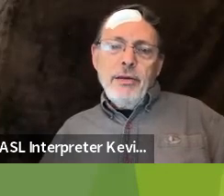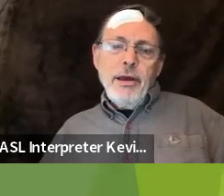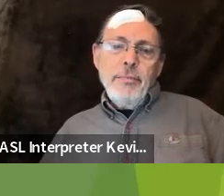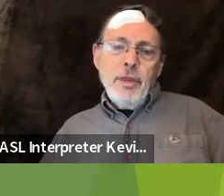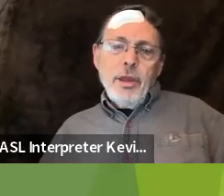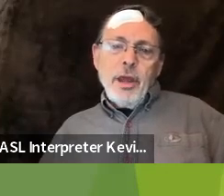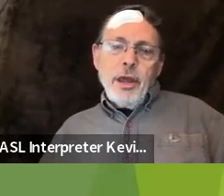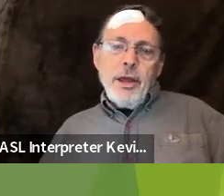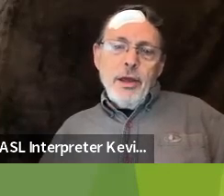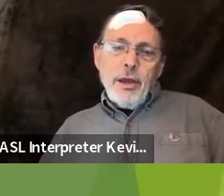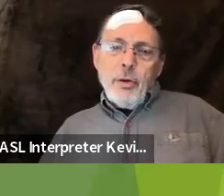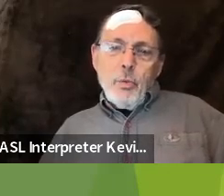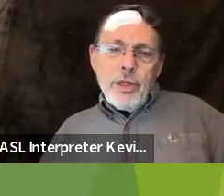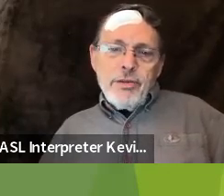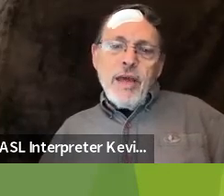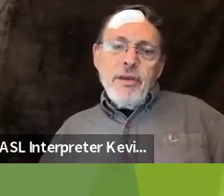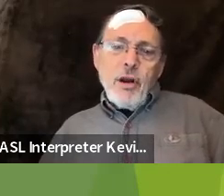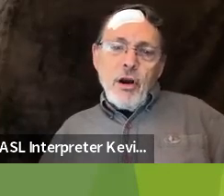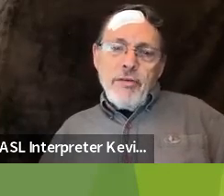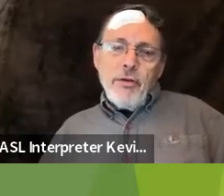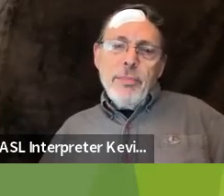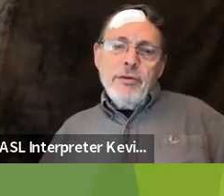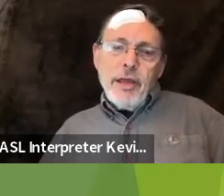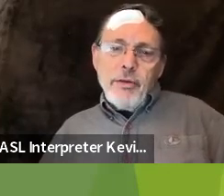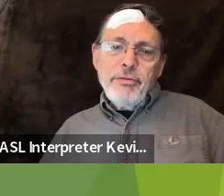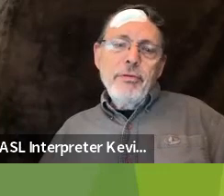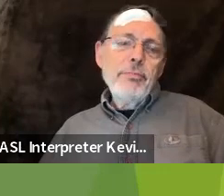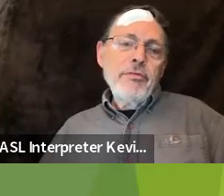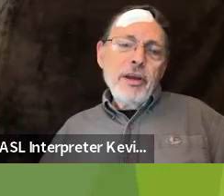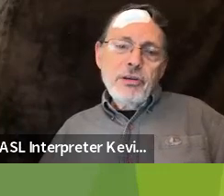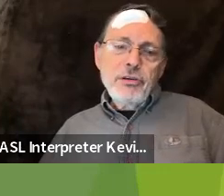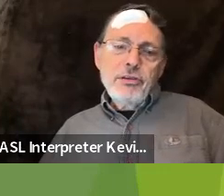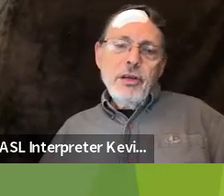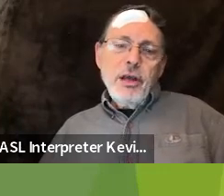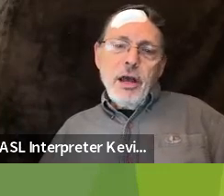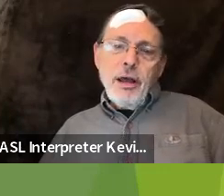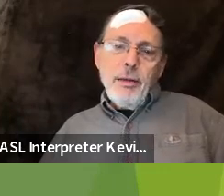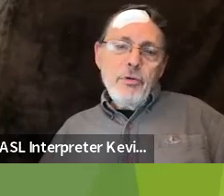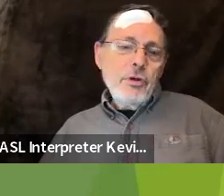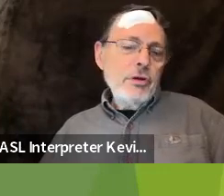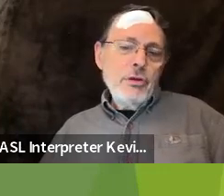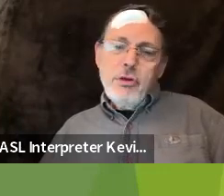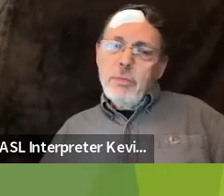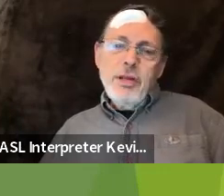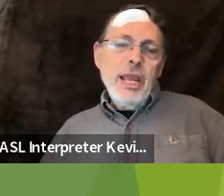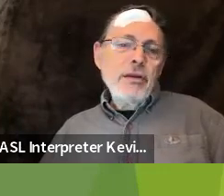And with deaf and hard of hearing mental health professionals who can communicate in their